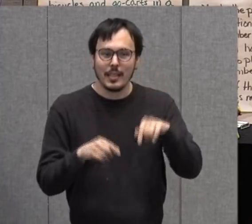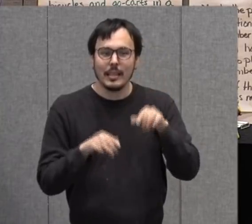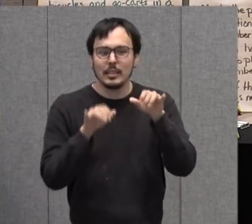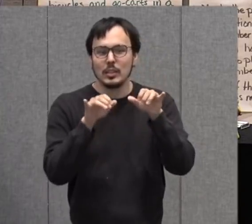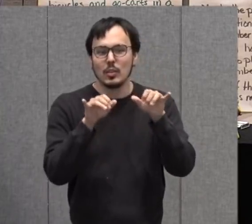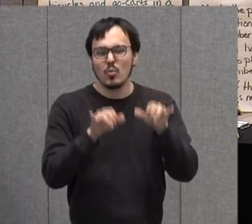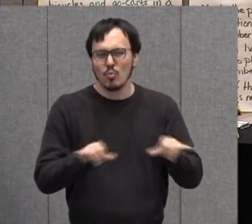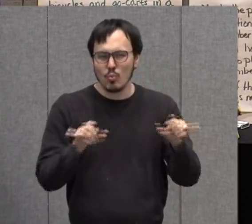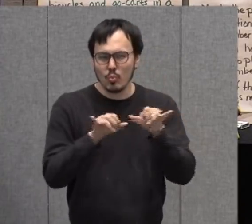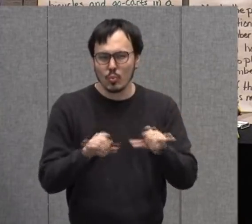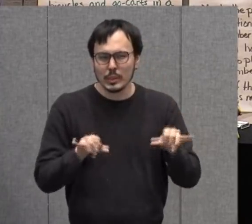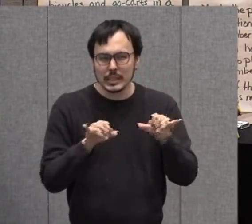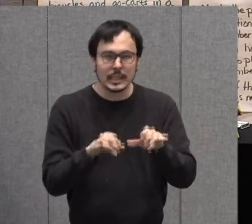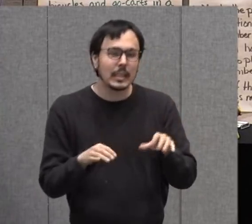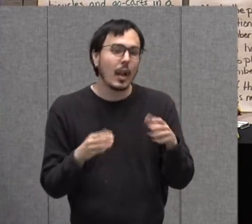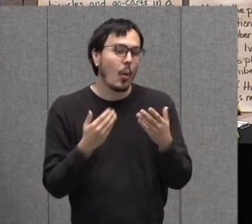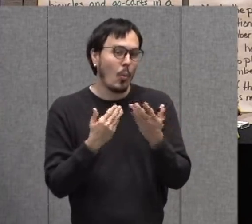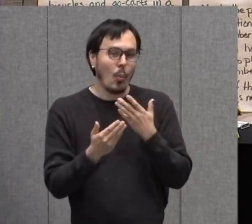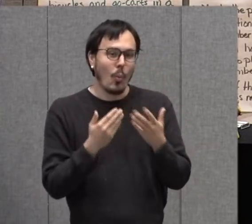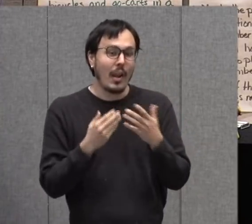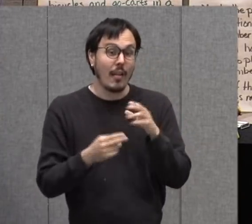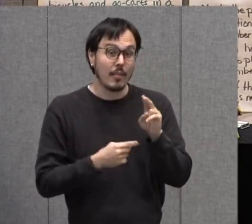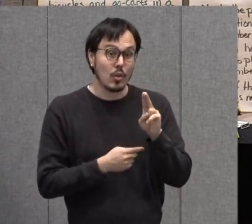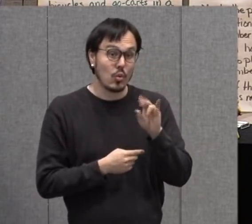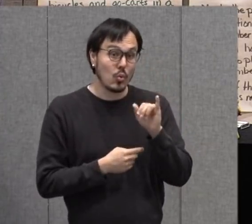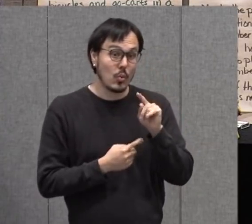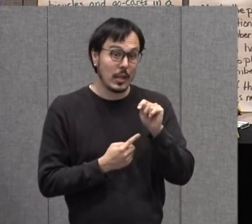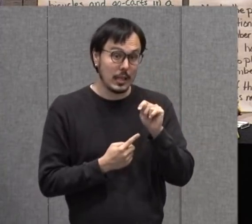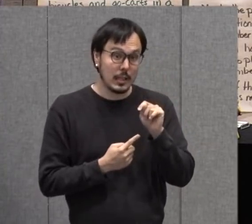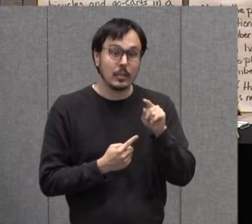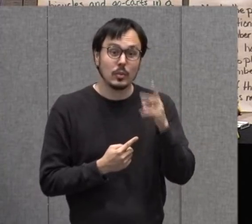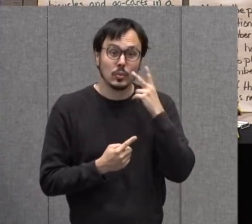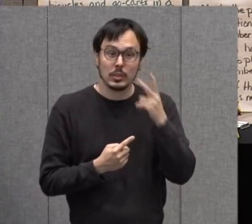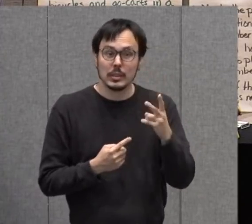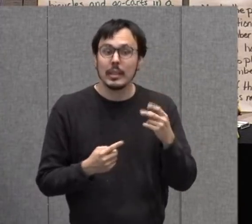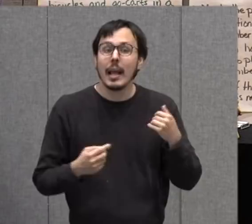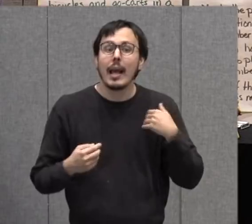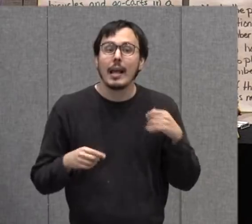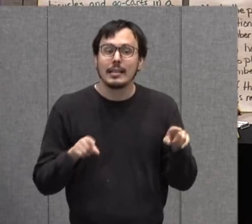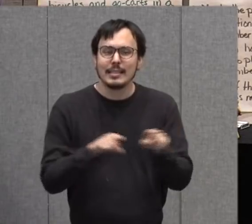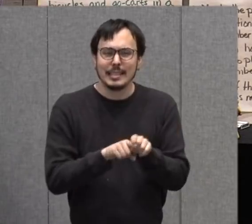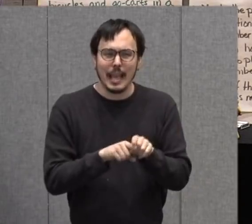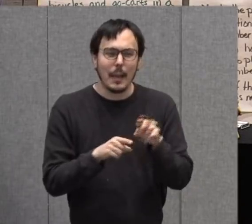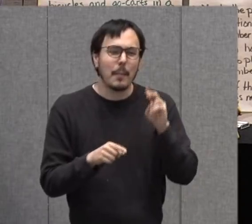is whatever units you see are the same kinds of units that are covered.